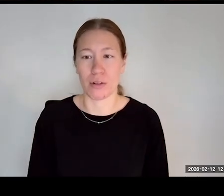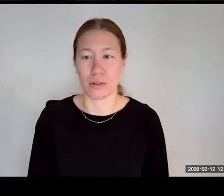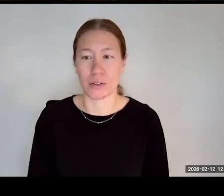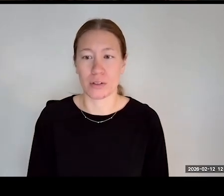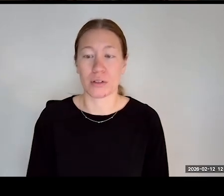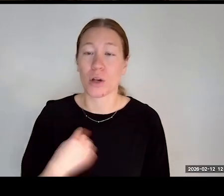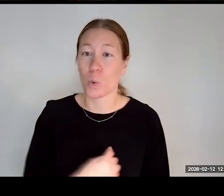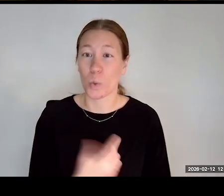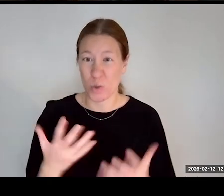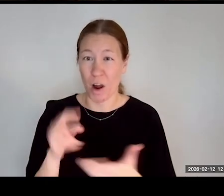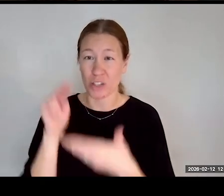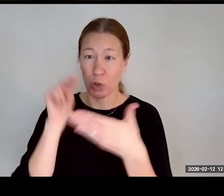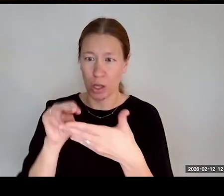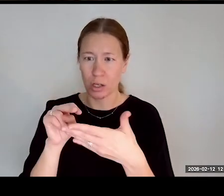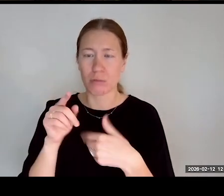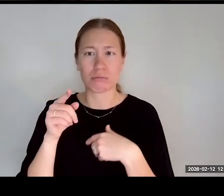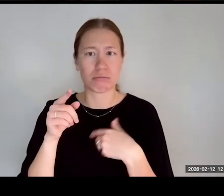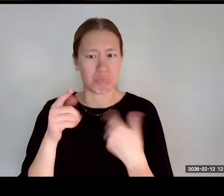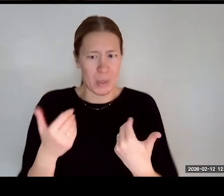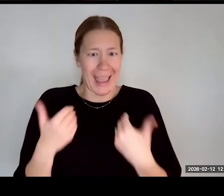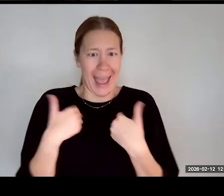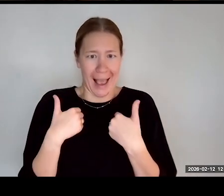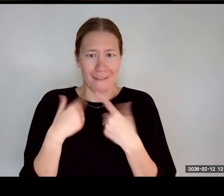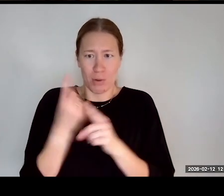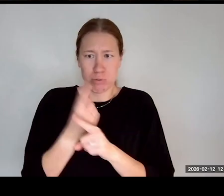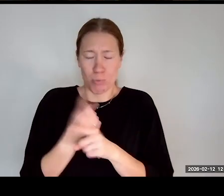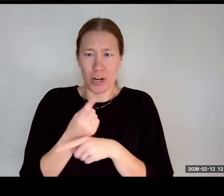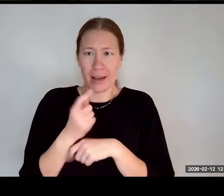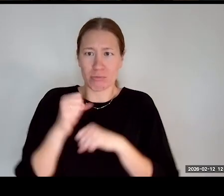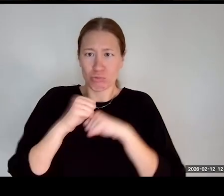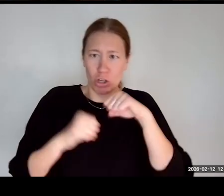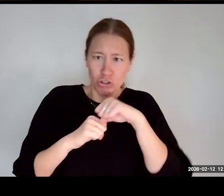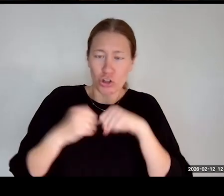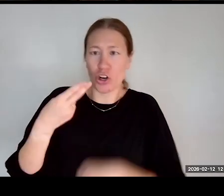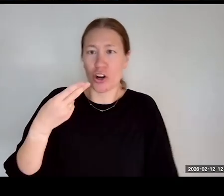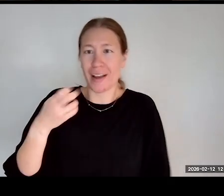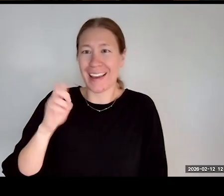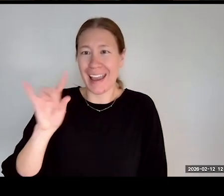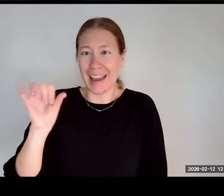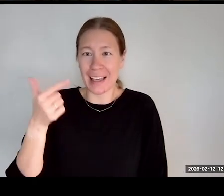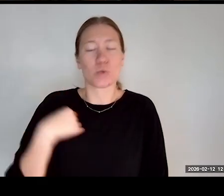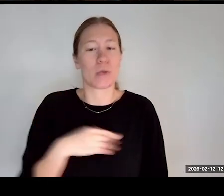do we even have any headings in the document? Is this labeled the heading? We're going to do that using the navigation pane.